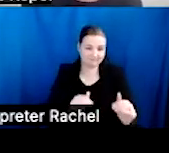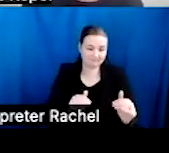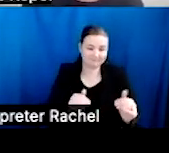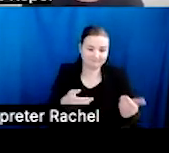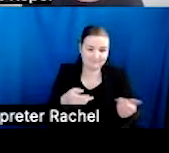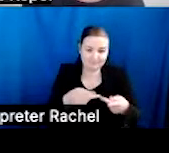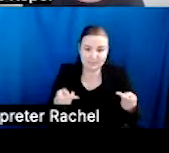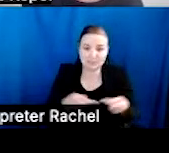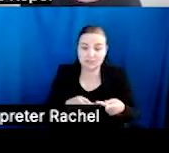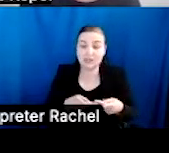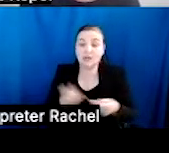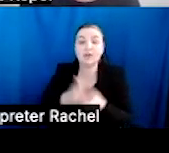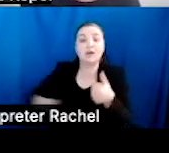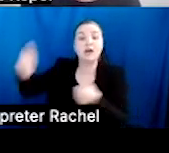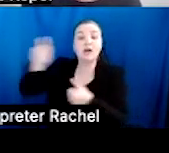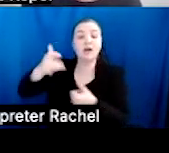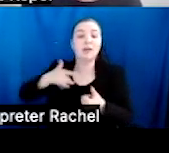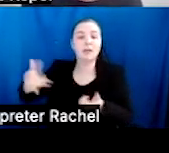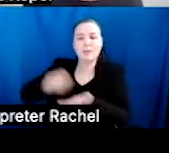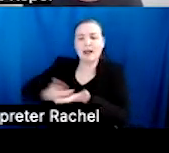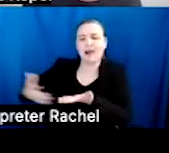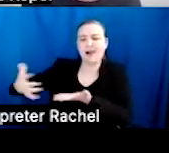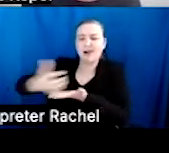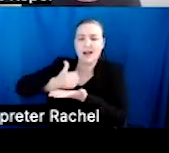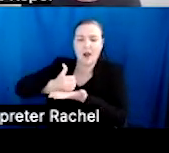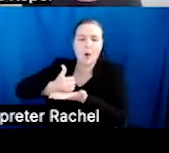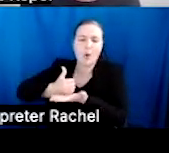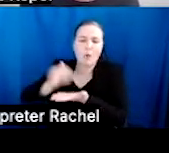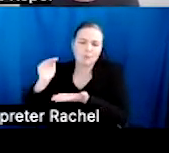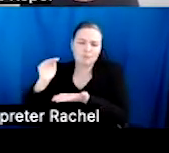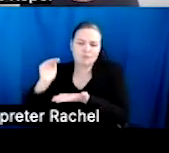preserved their own jobs and their power. For reference, the New Museum director took a 30%